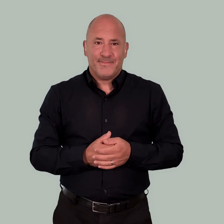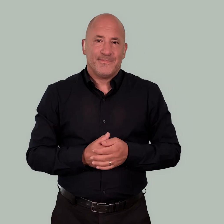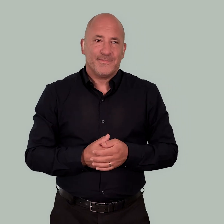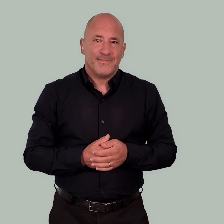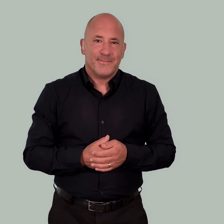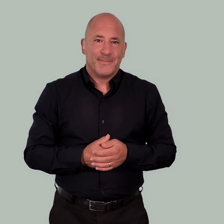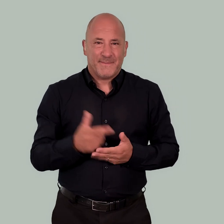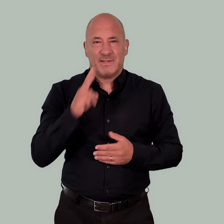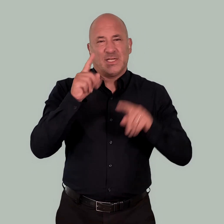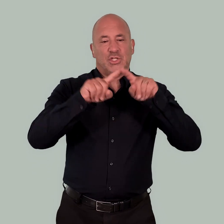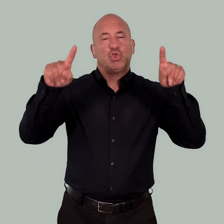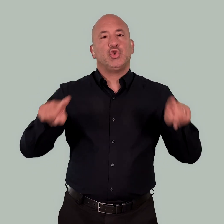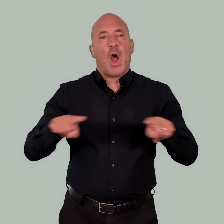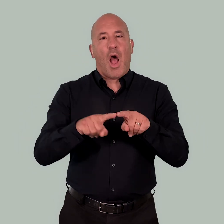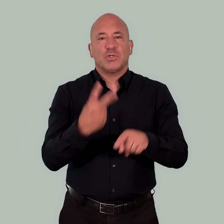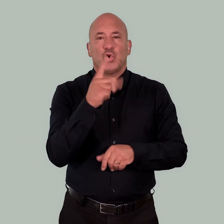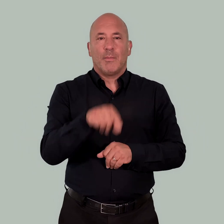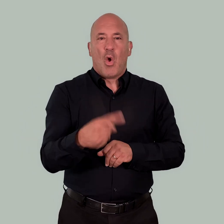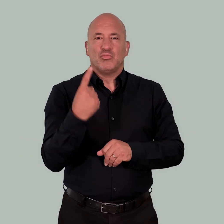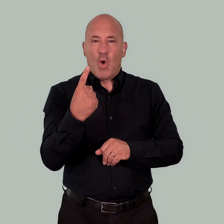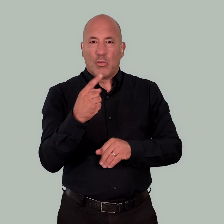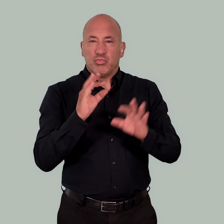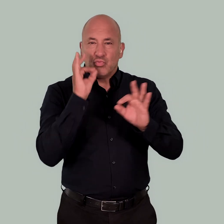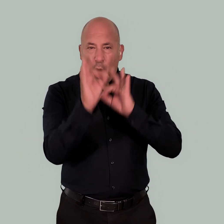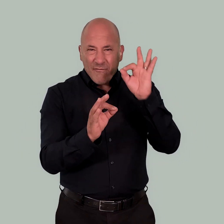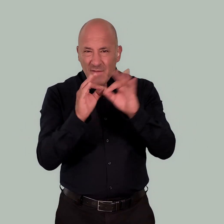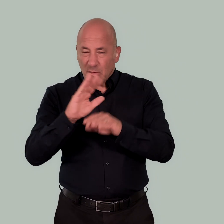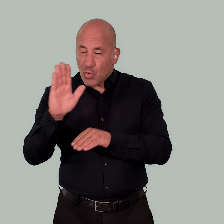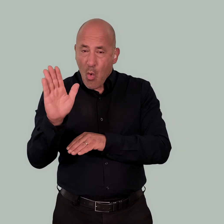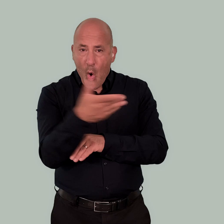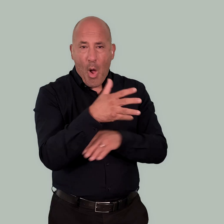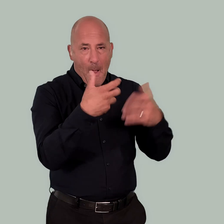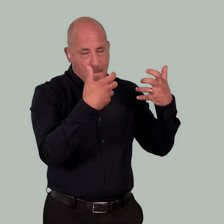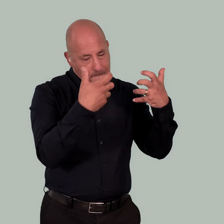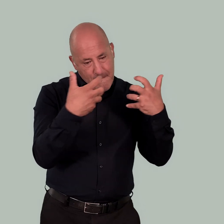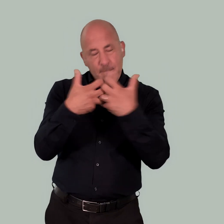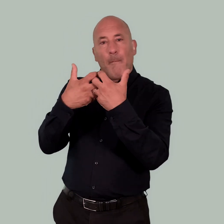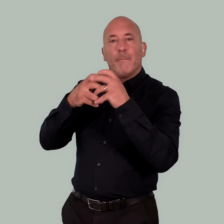All the surveys in Chart 2.1 are currently aligned